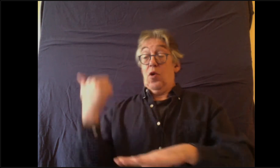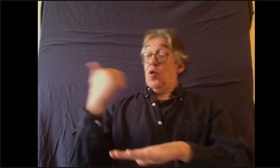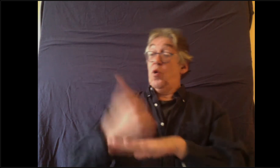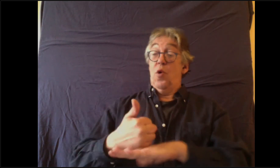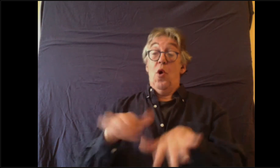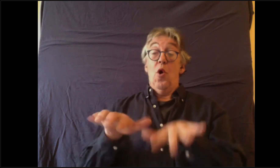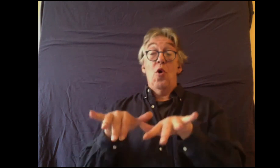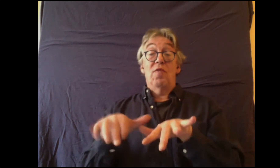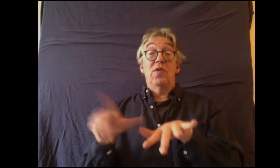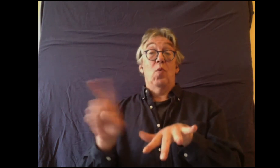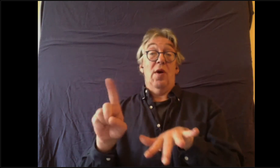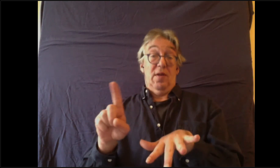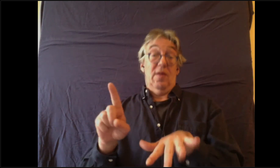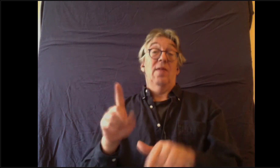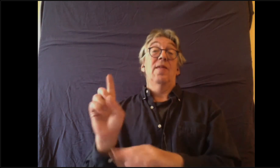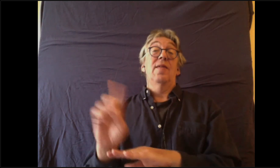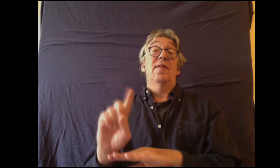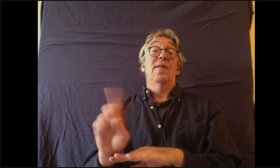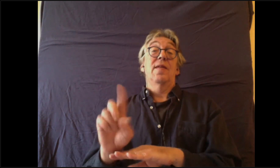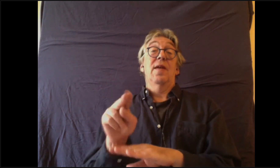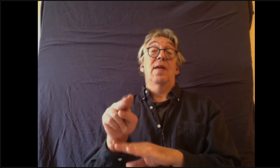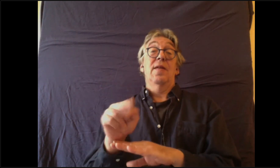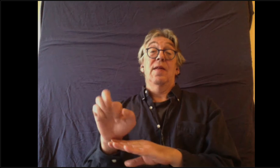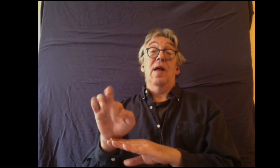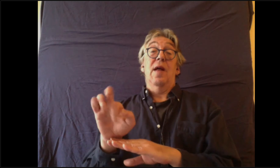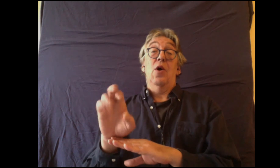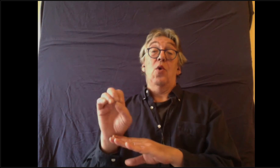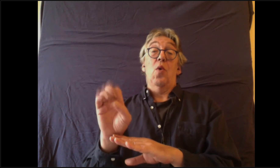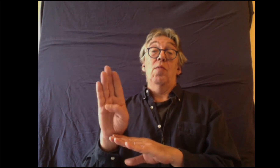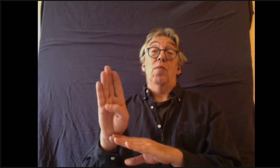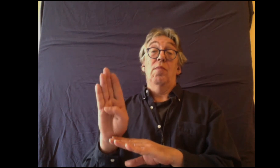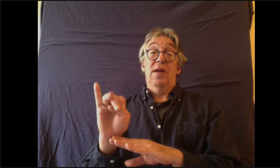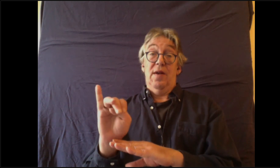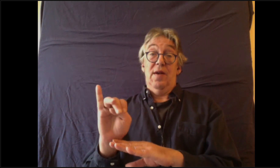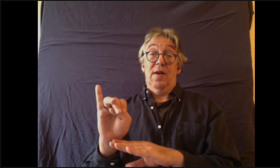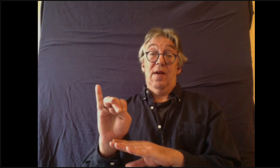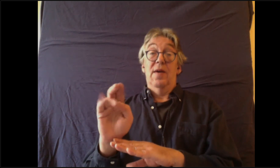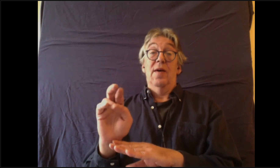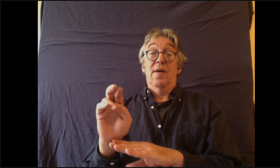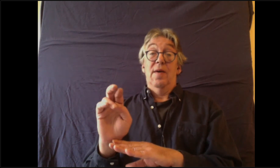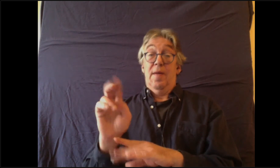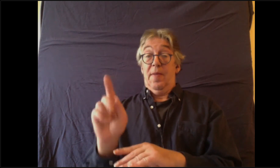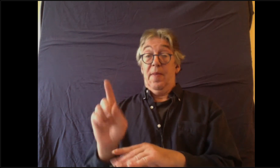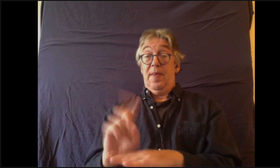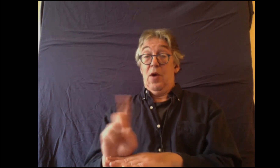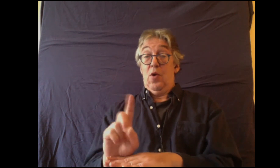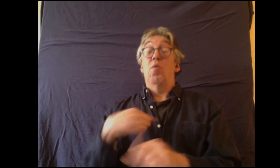but we have members in Busia, Barigo, Kakamega, Meru among others.